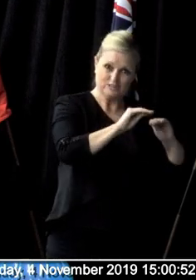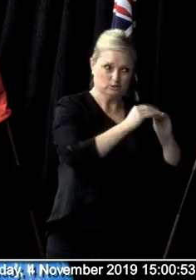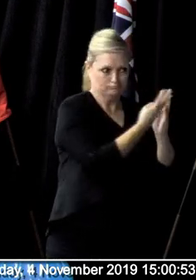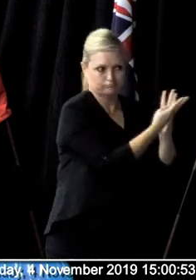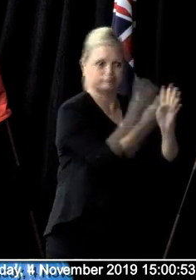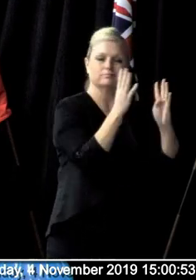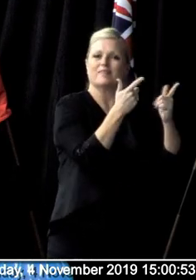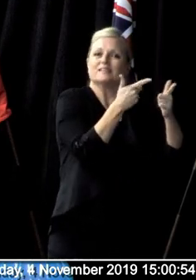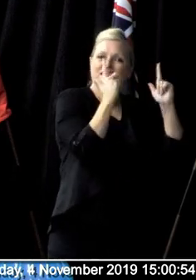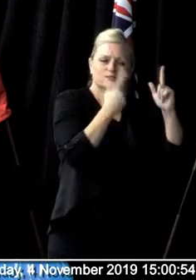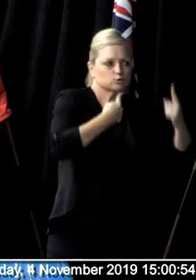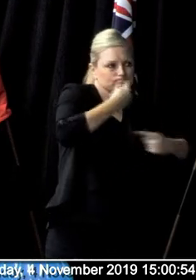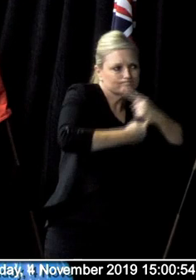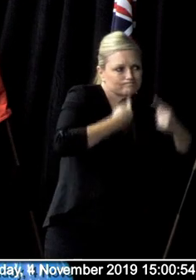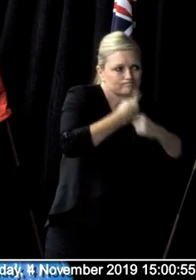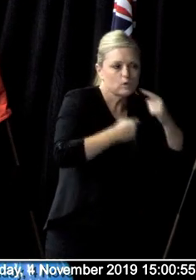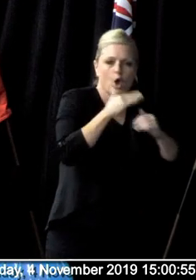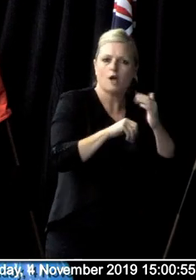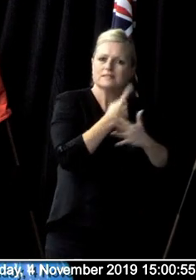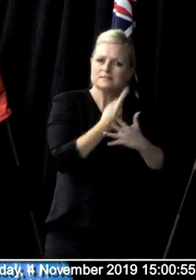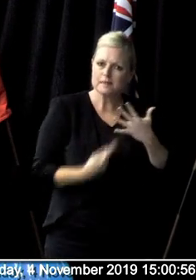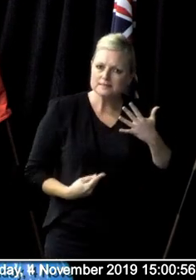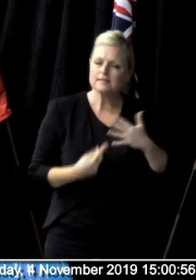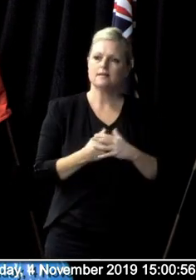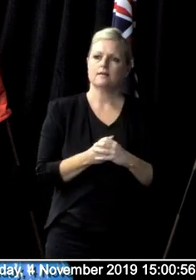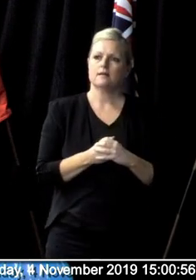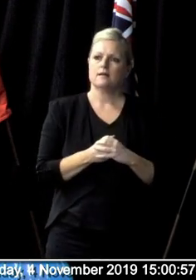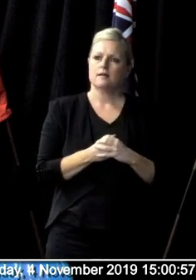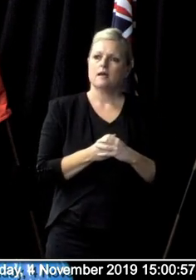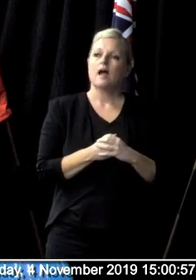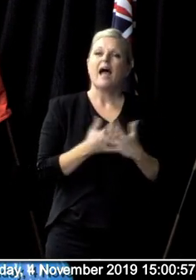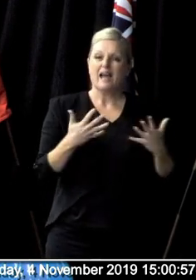specific disabilities for their children, and those being rejected.